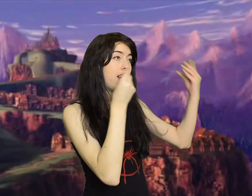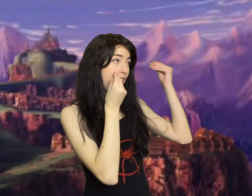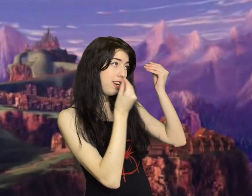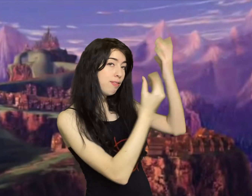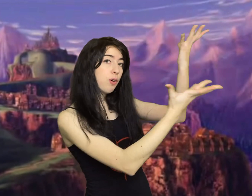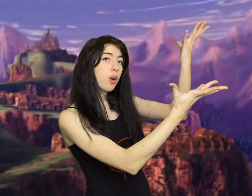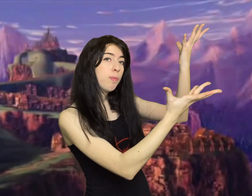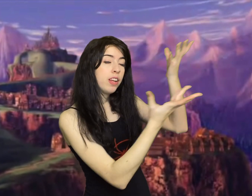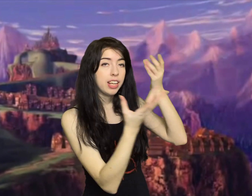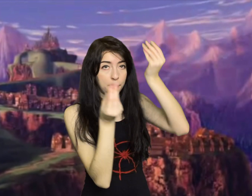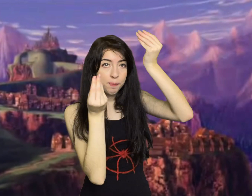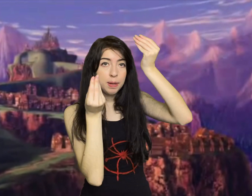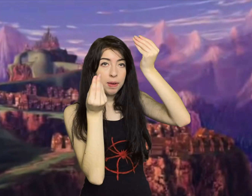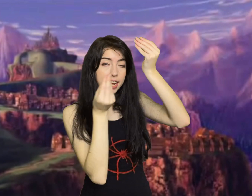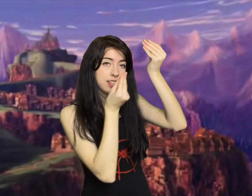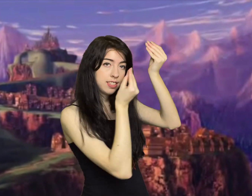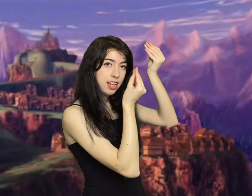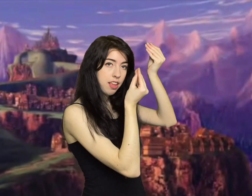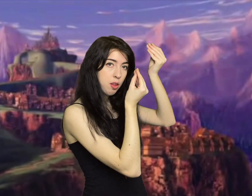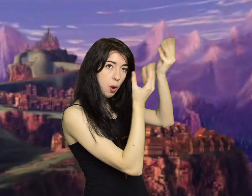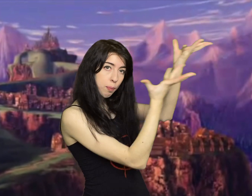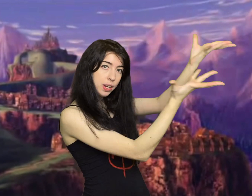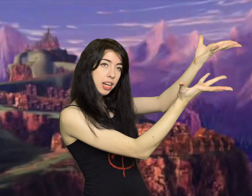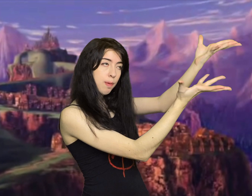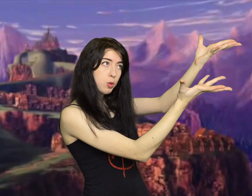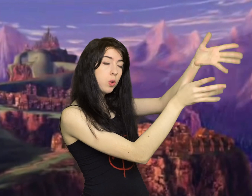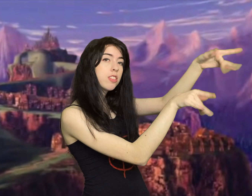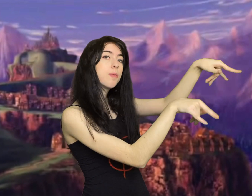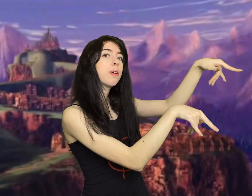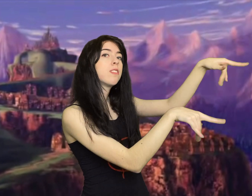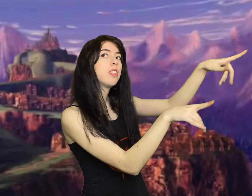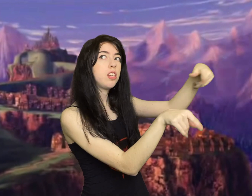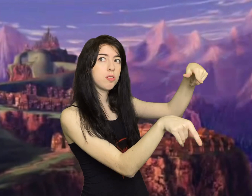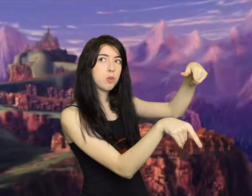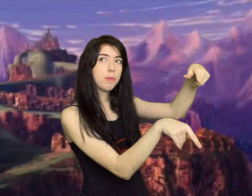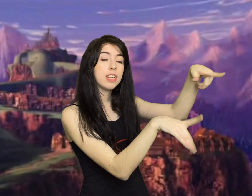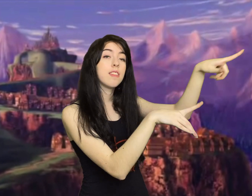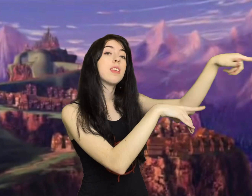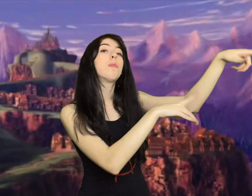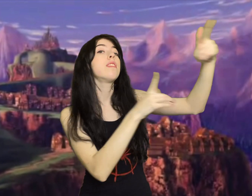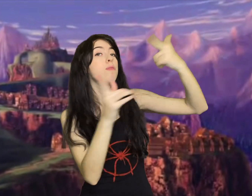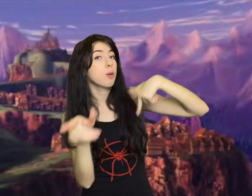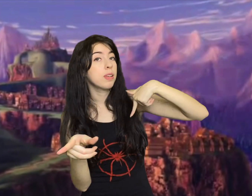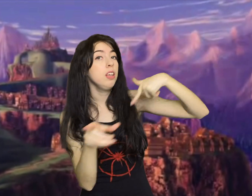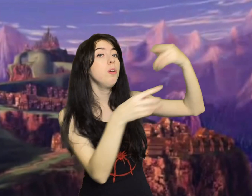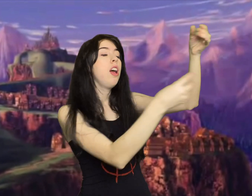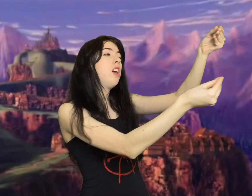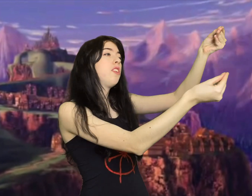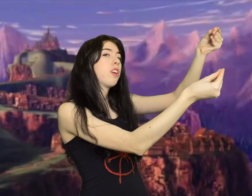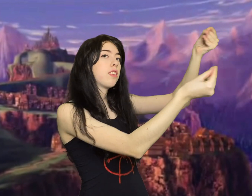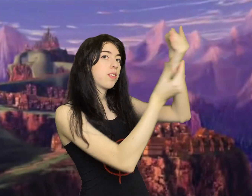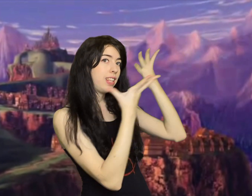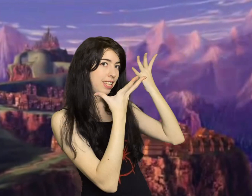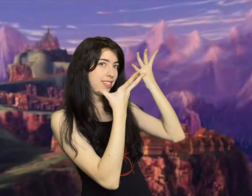INFORM we got meep hands and then opening up towards the person that you're informing because if someone is informing you, you can also go like this.